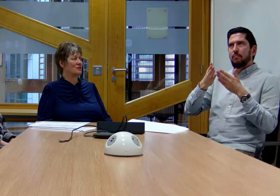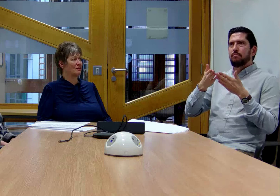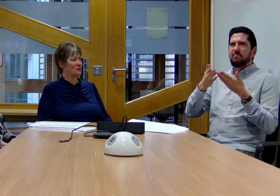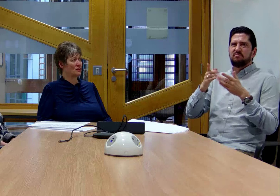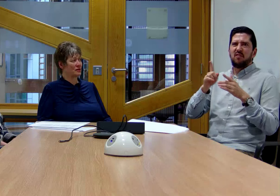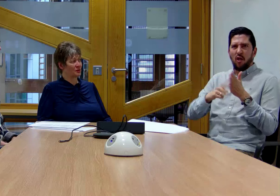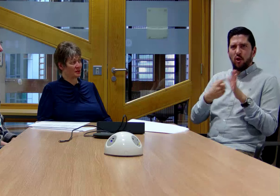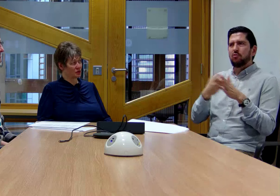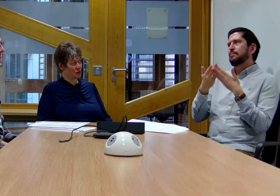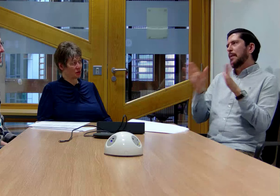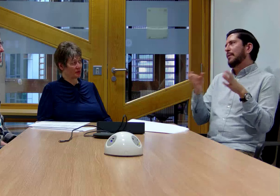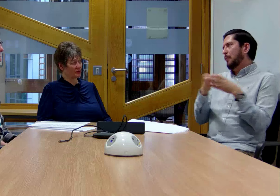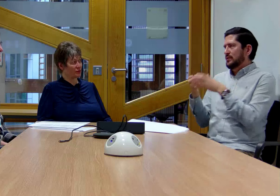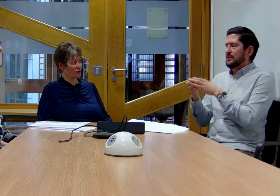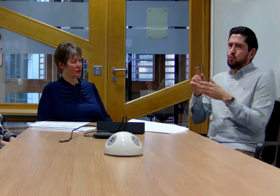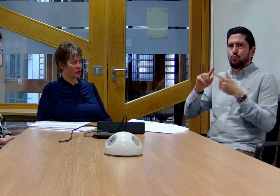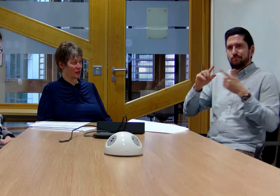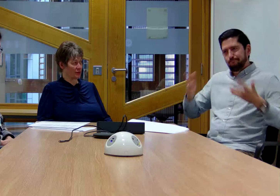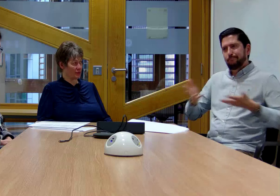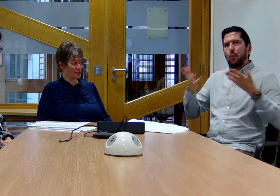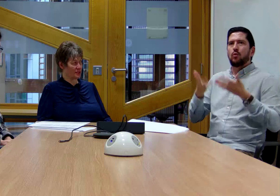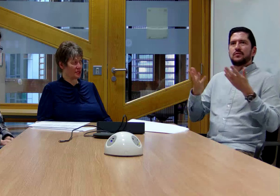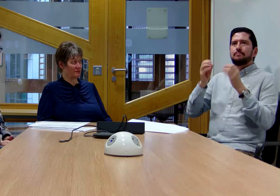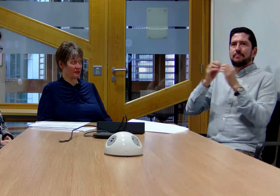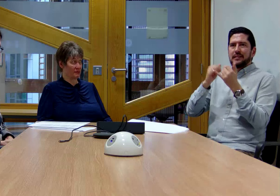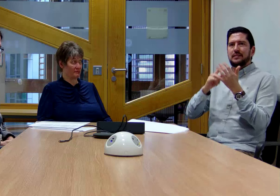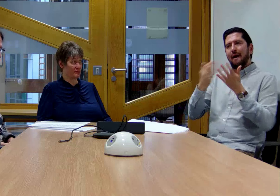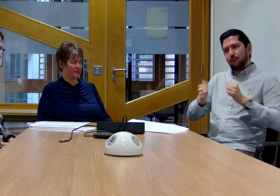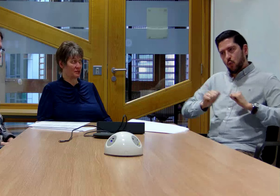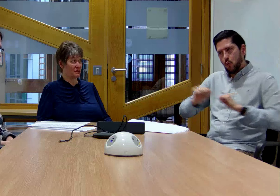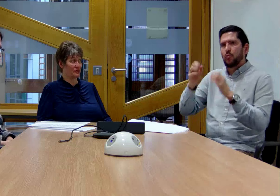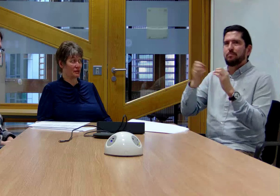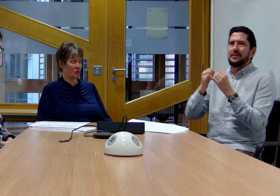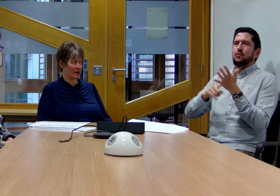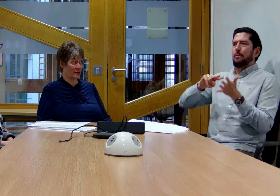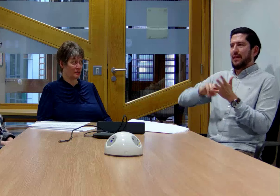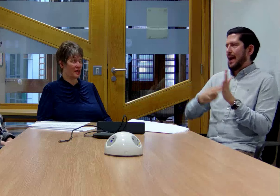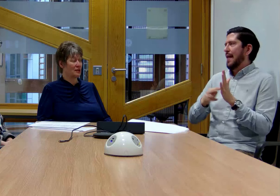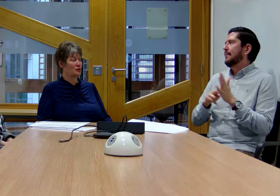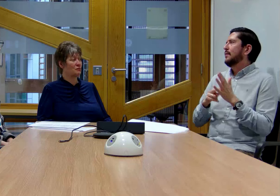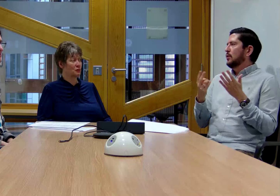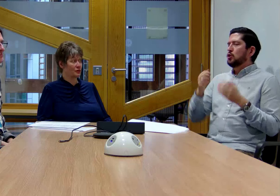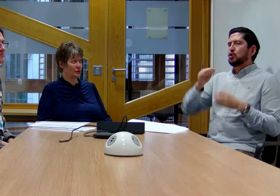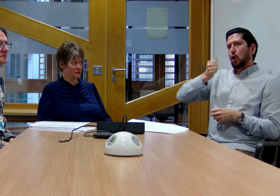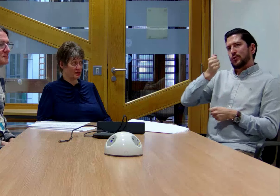And it means that there is a focus within Scotland for local authorities and public